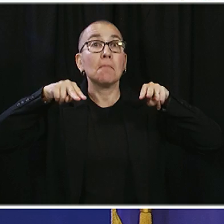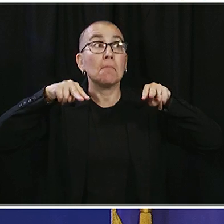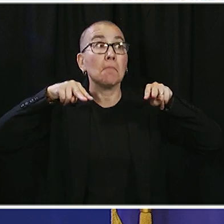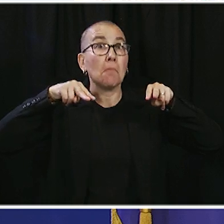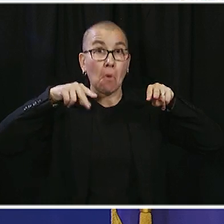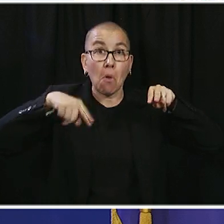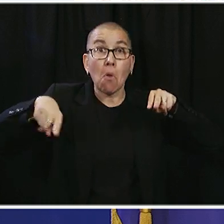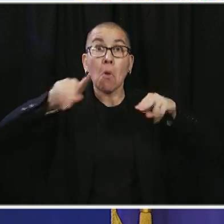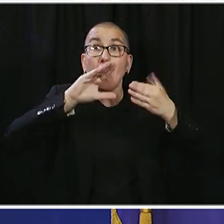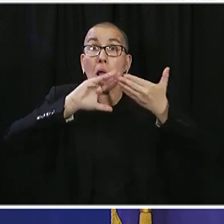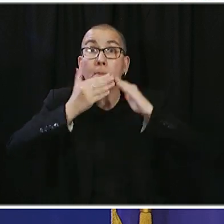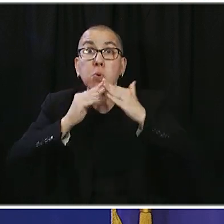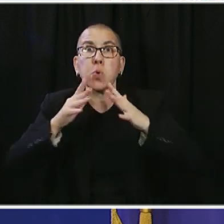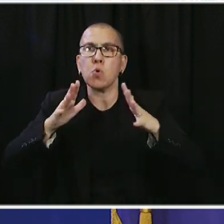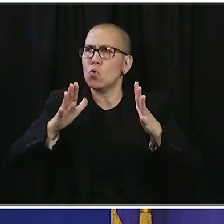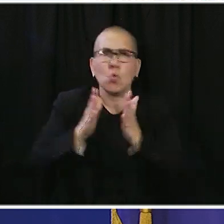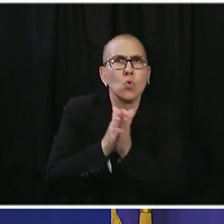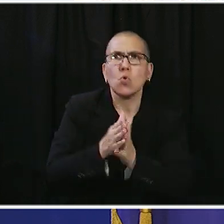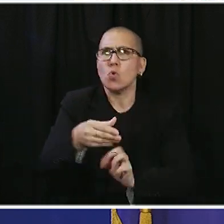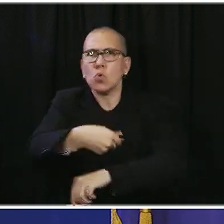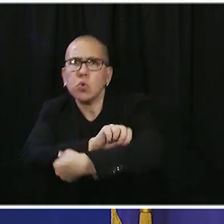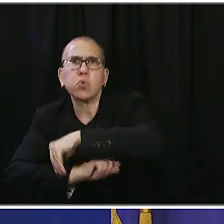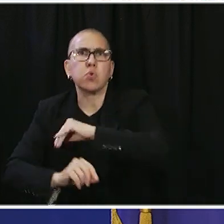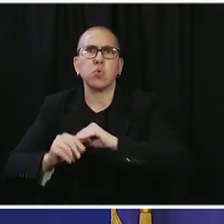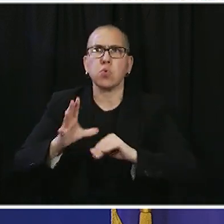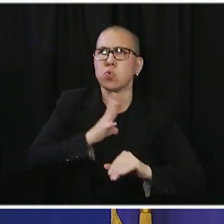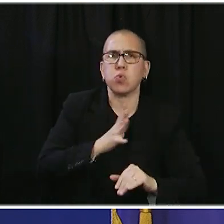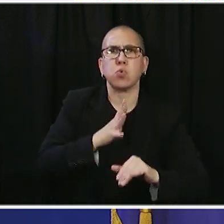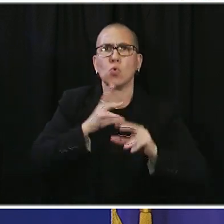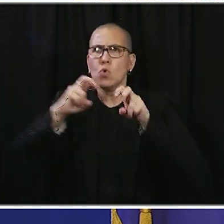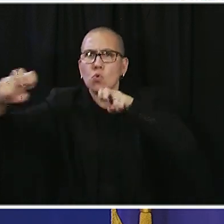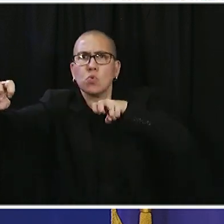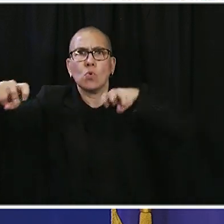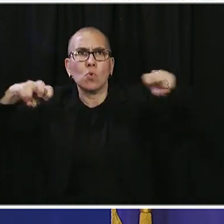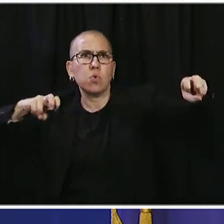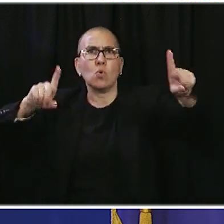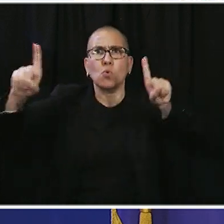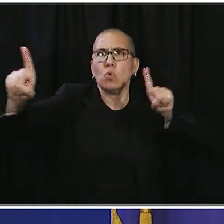THE CHAININGS WE'VE MADE AND WANT TO GET THERE. BUT I WILL ACKNOWLEDGE THE LOGIC OF THAT ARGUMENT IS SOUND.